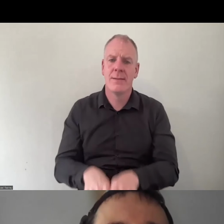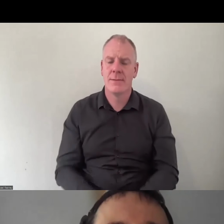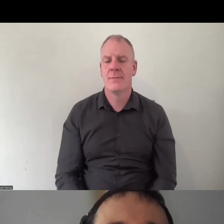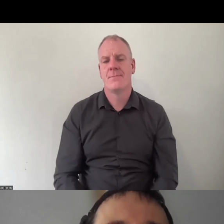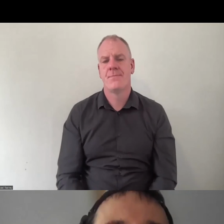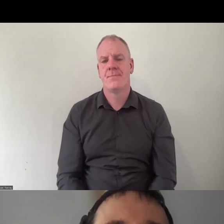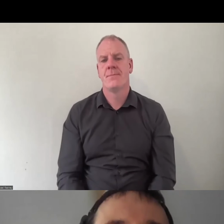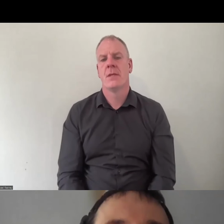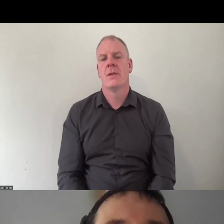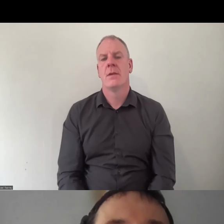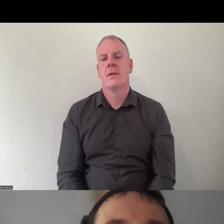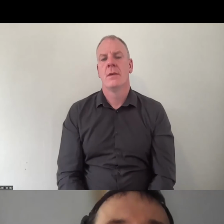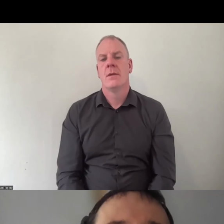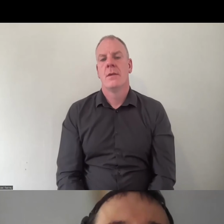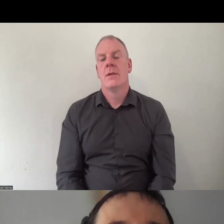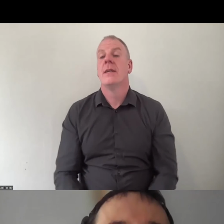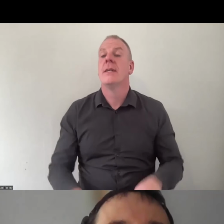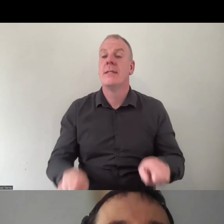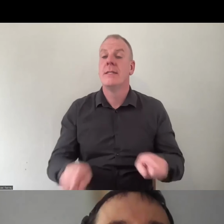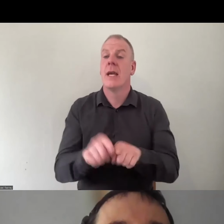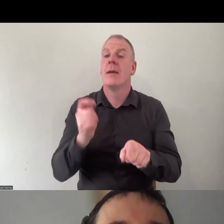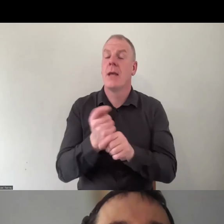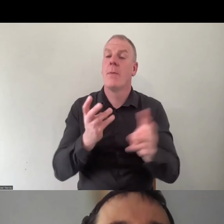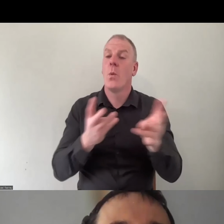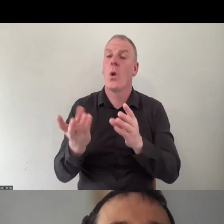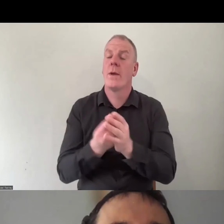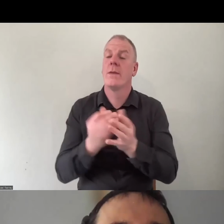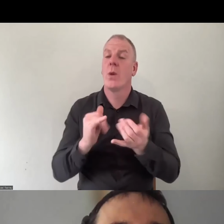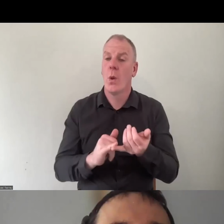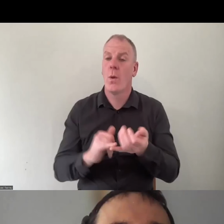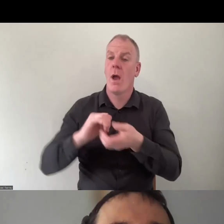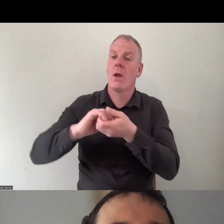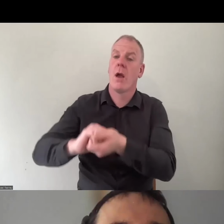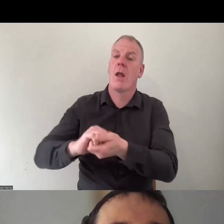We also work very closely, we work with our colleagues in the Irish Computer Society